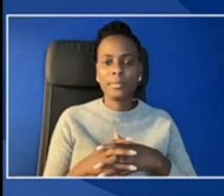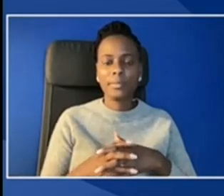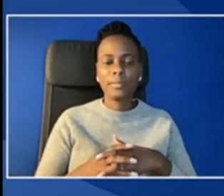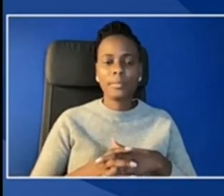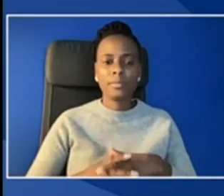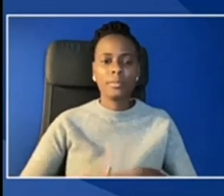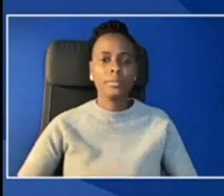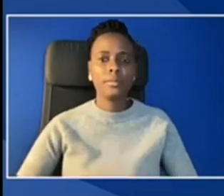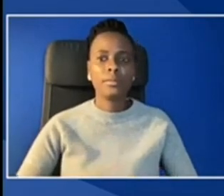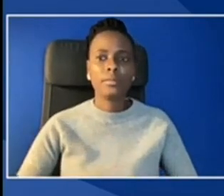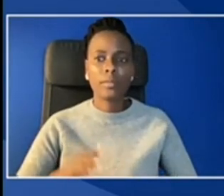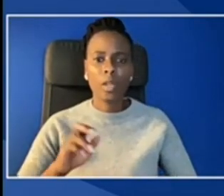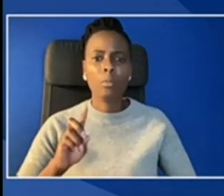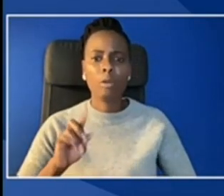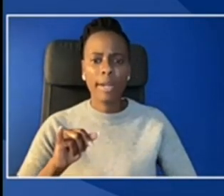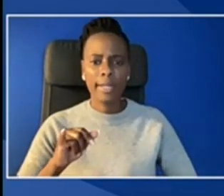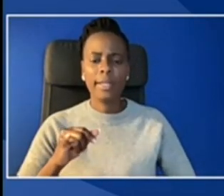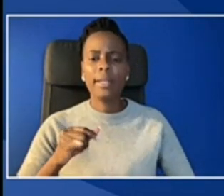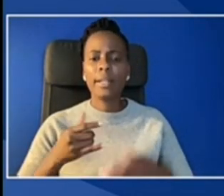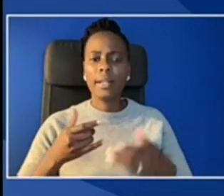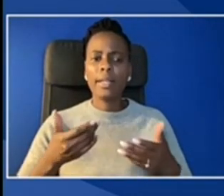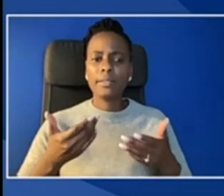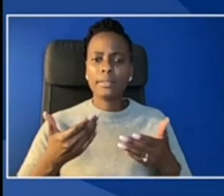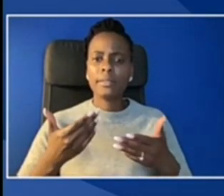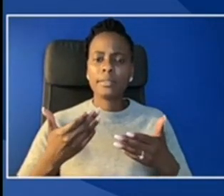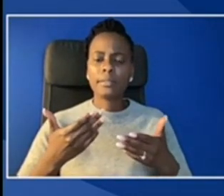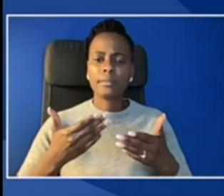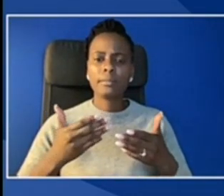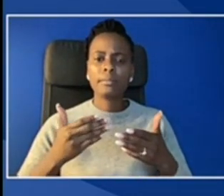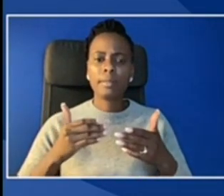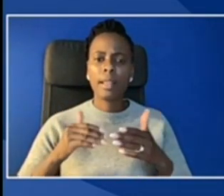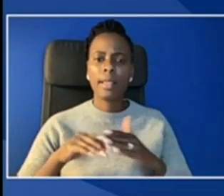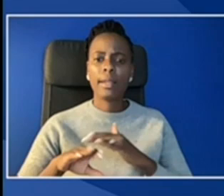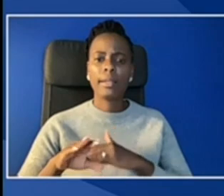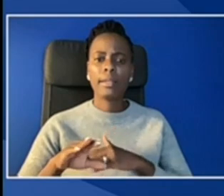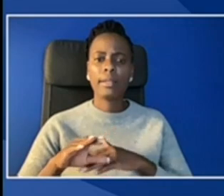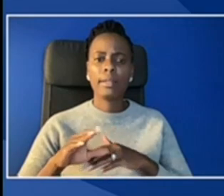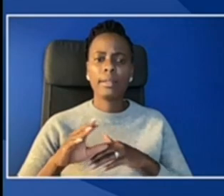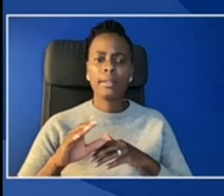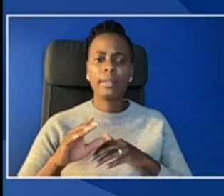Brady, let's go ahead and let in Joann.